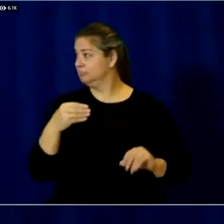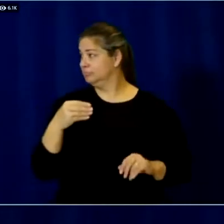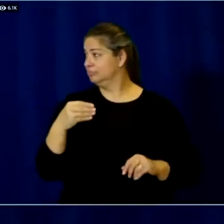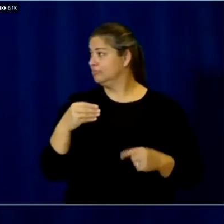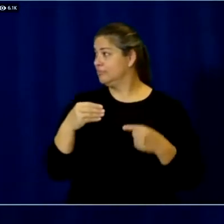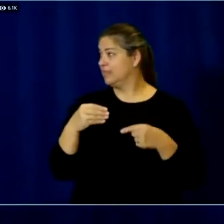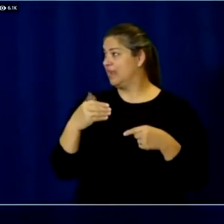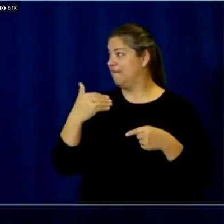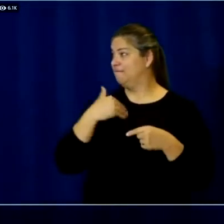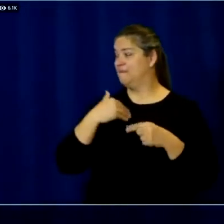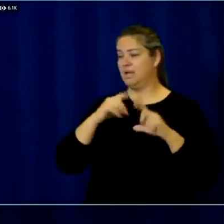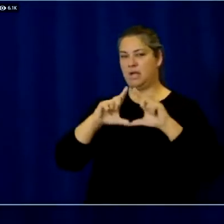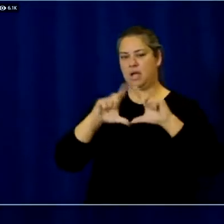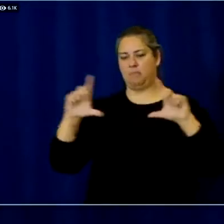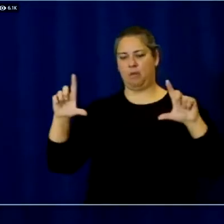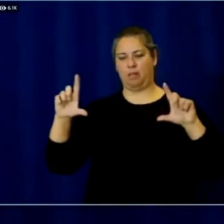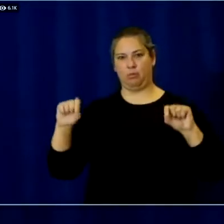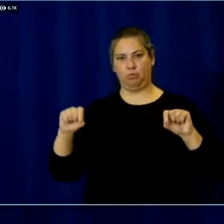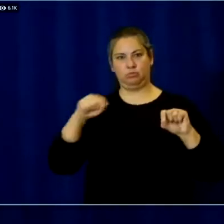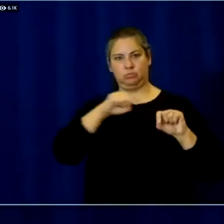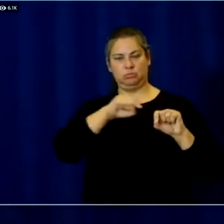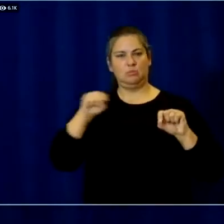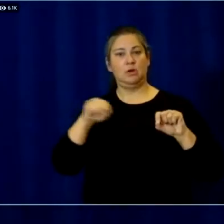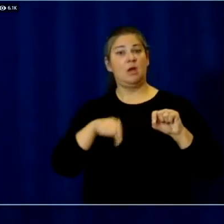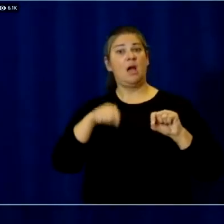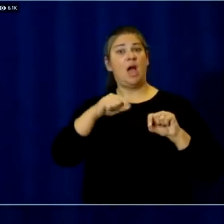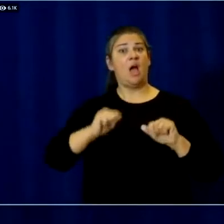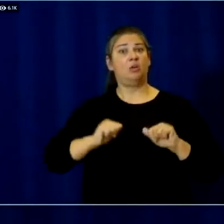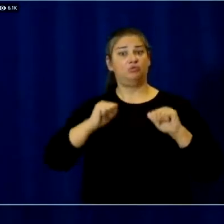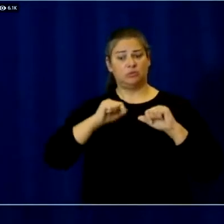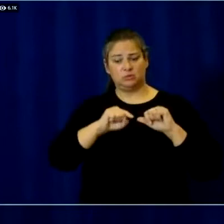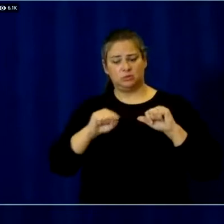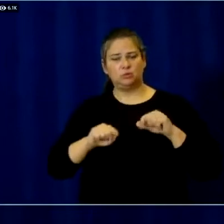envelope. This is addressed back to your county clerk, and look, we paid